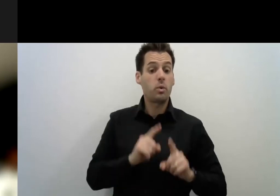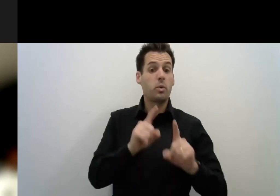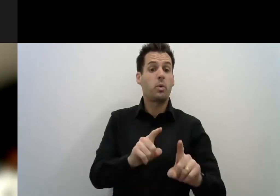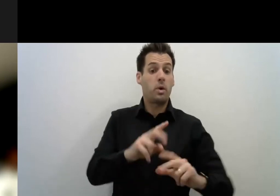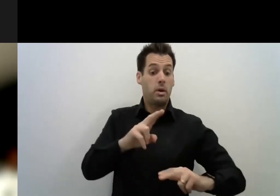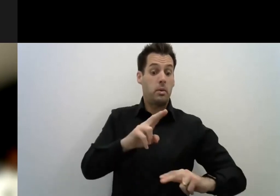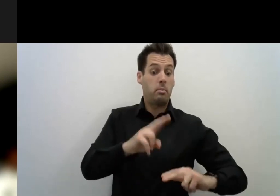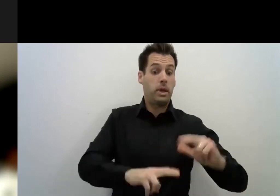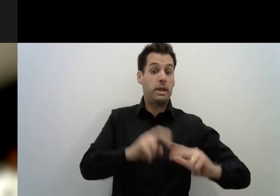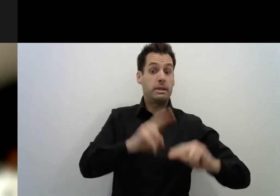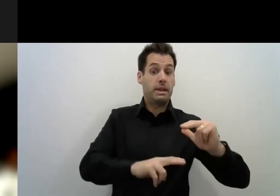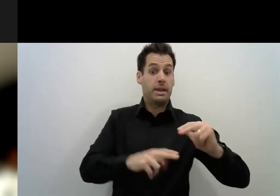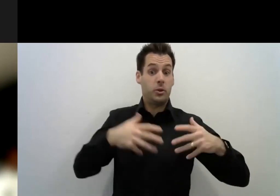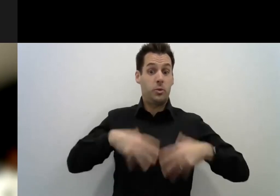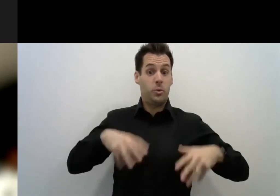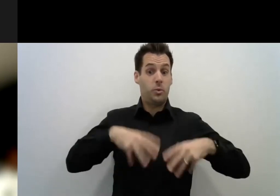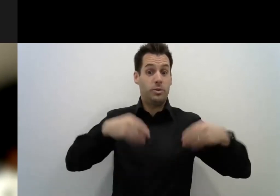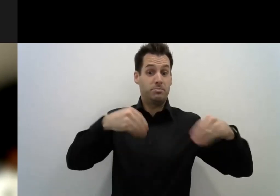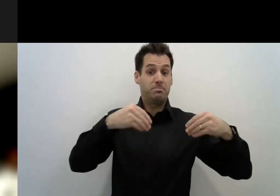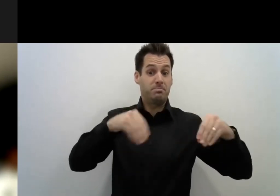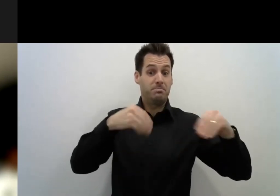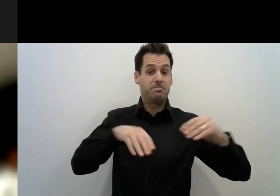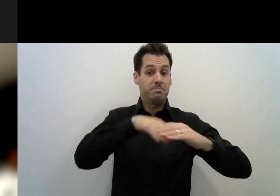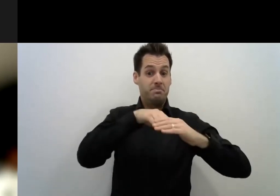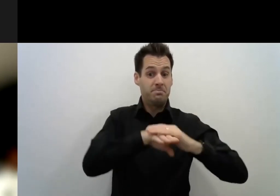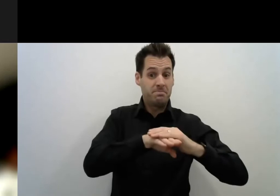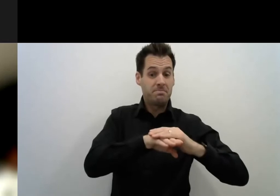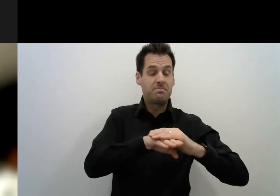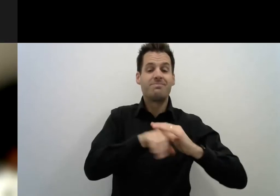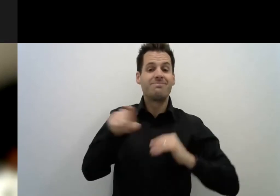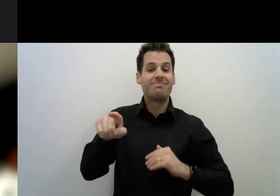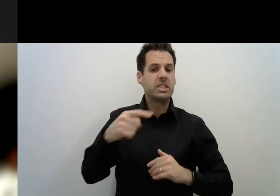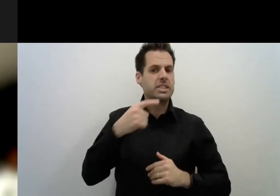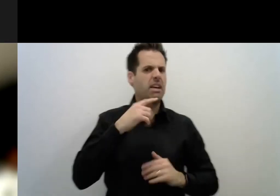and the manager came up to me and said oh there are no pets allowed and i just simply explained